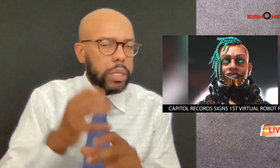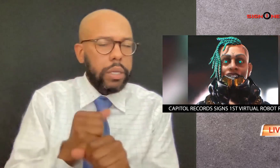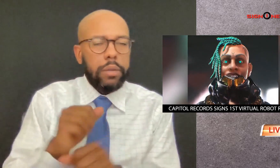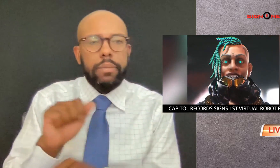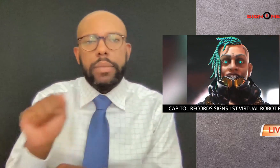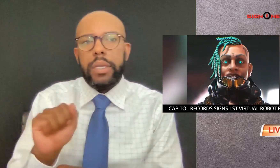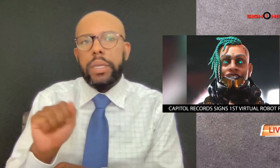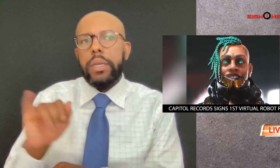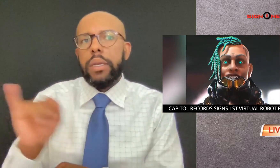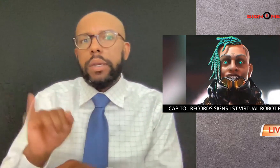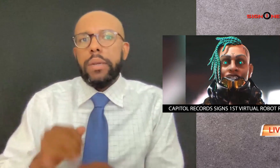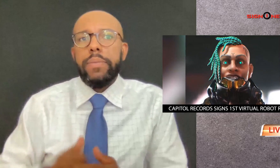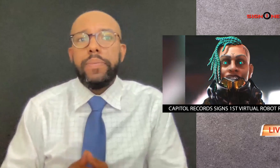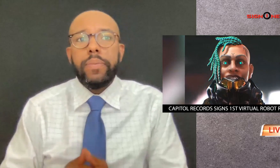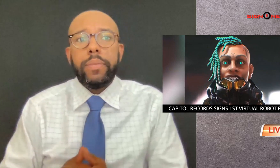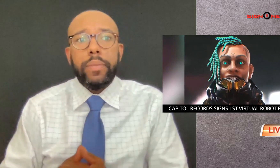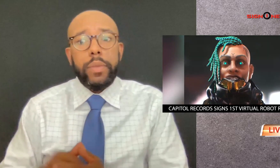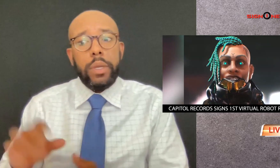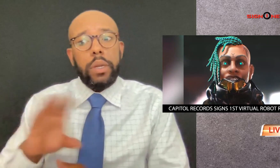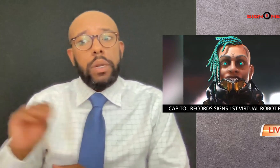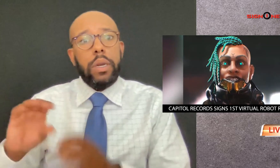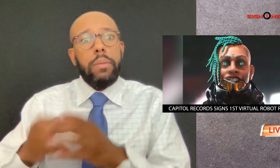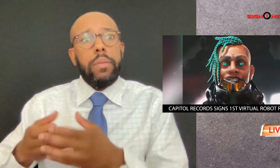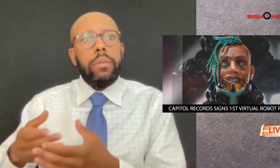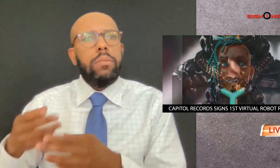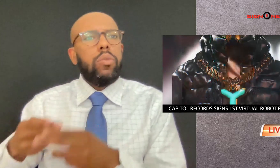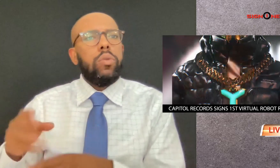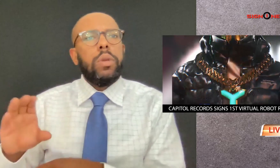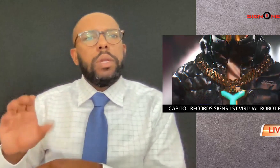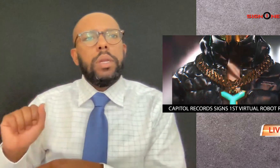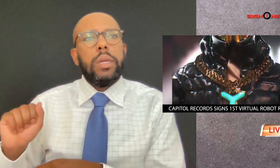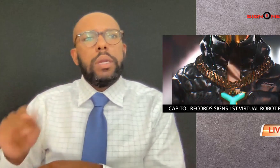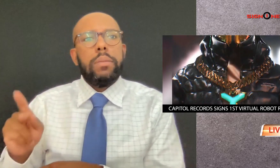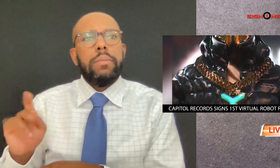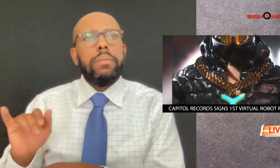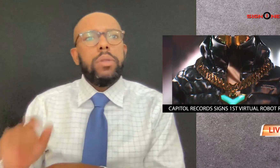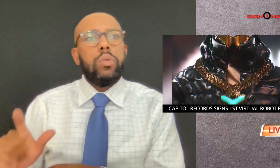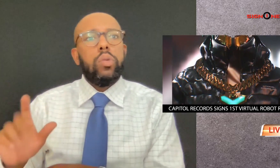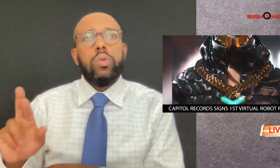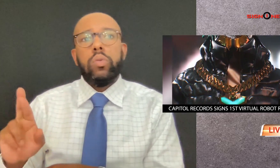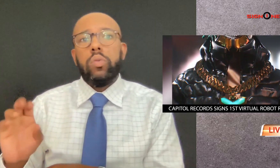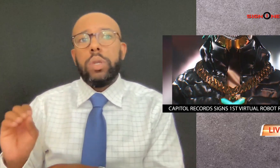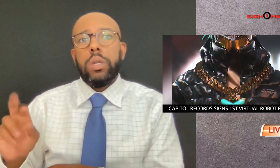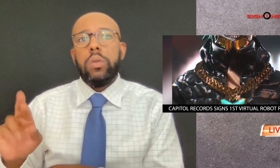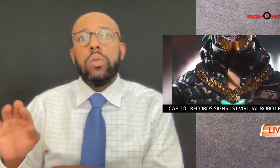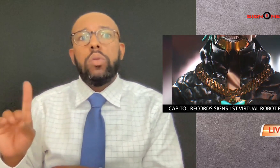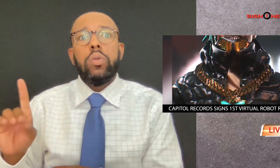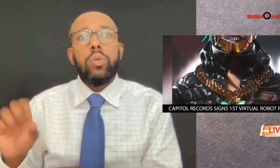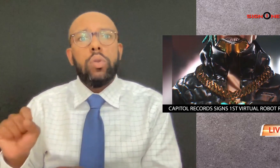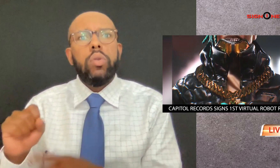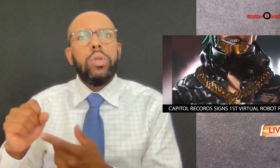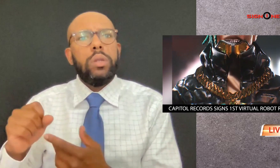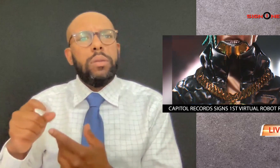While technically FNMeka is voiced by a human, everything else about his music is based in